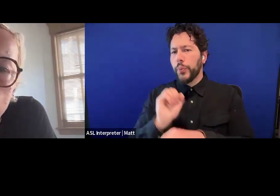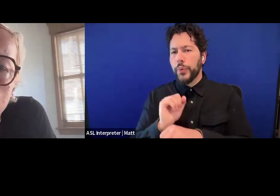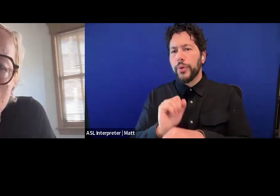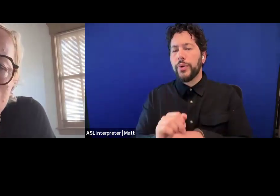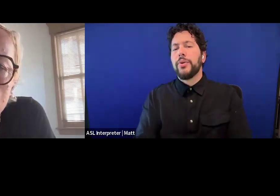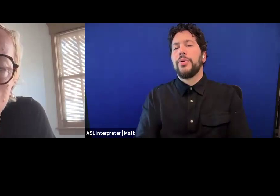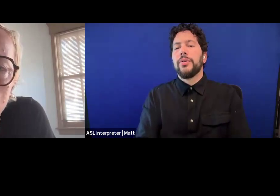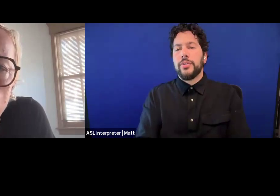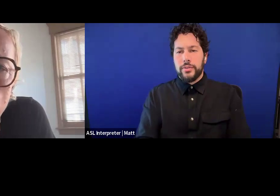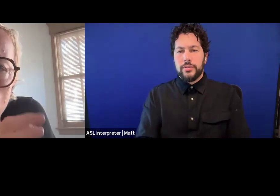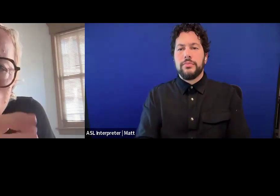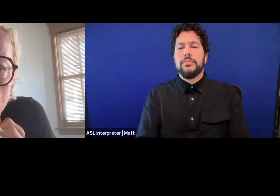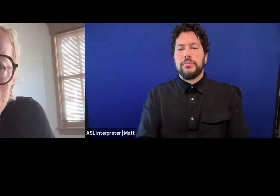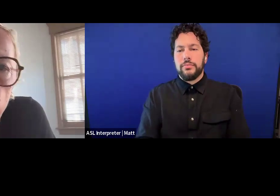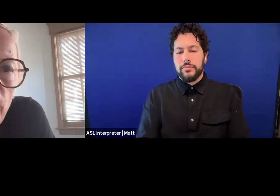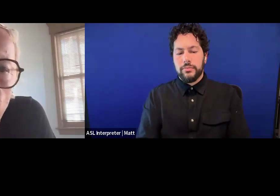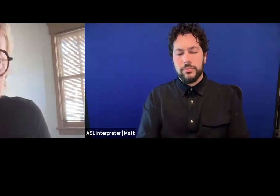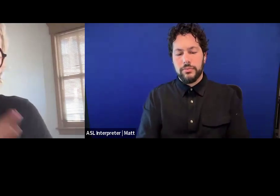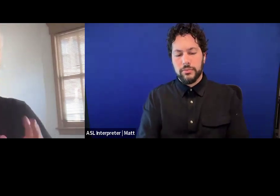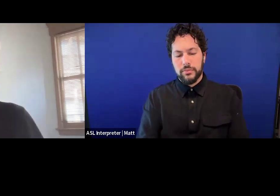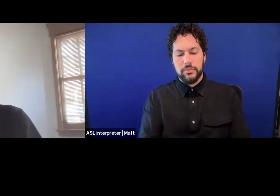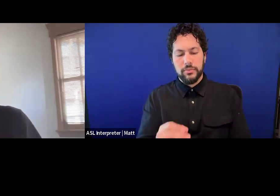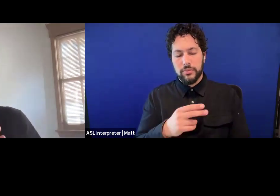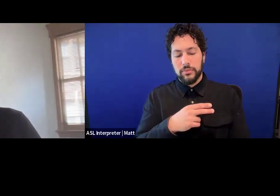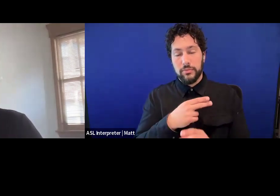I suppose, also, just very briefly, just to finish, um,